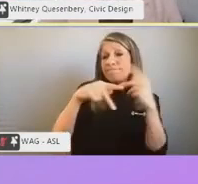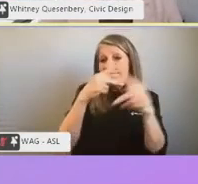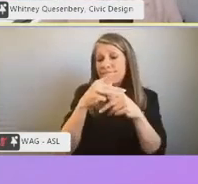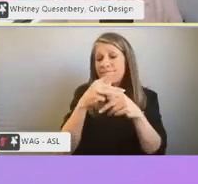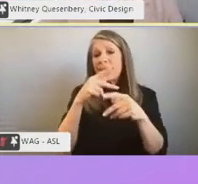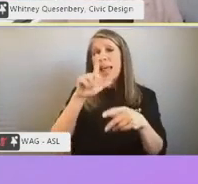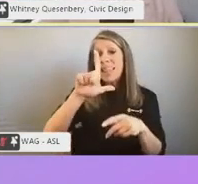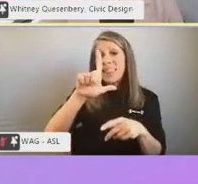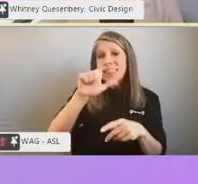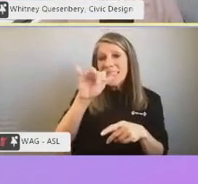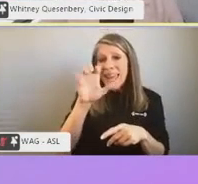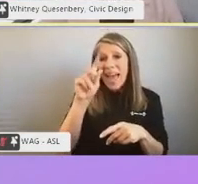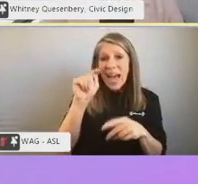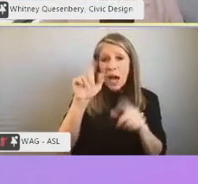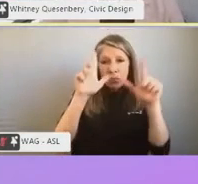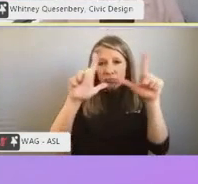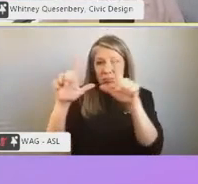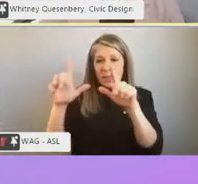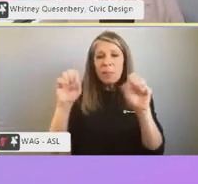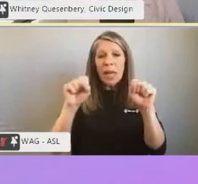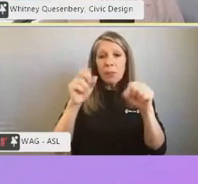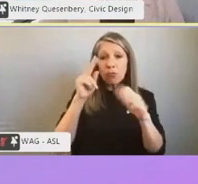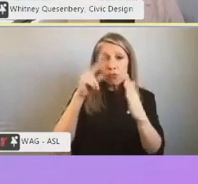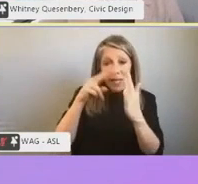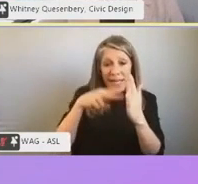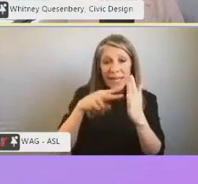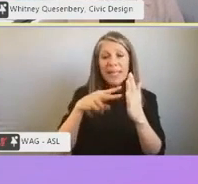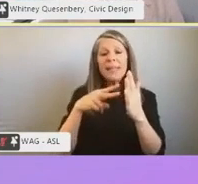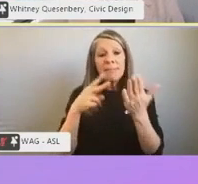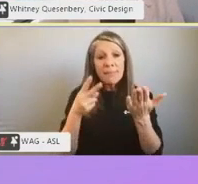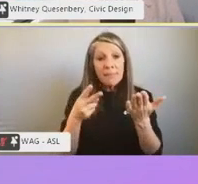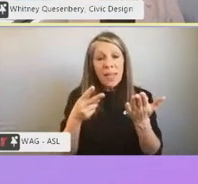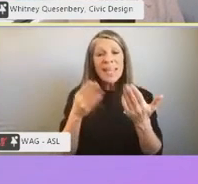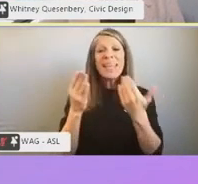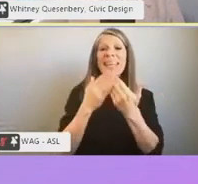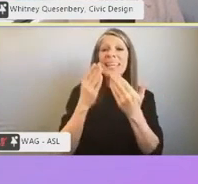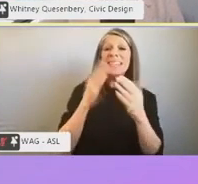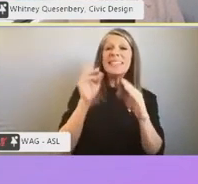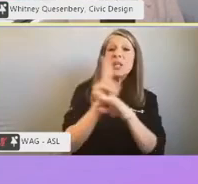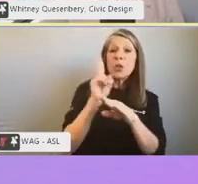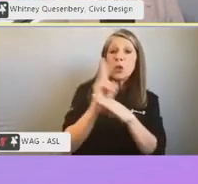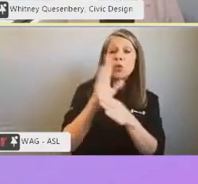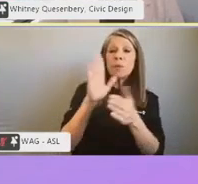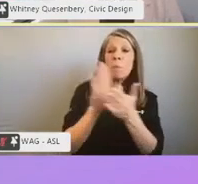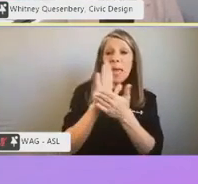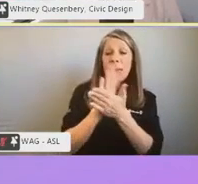phone to read your results? And which ones double what are the qualities of the type and the layout that make it good